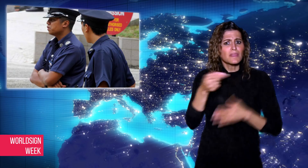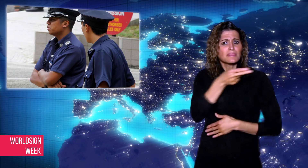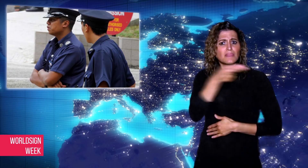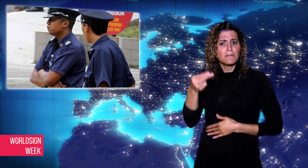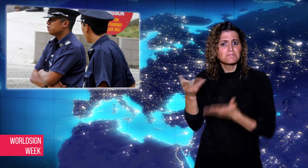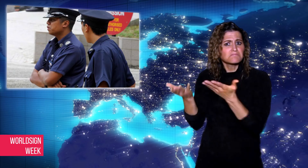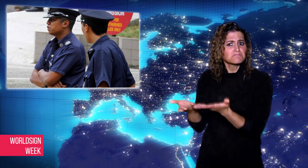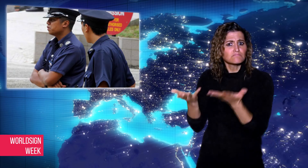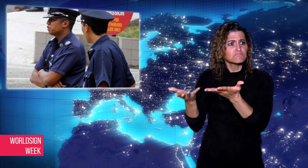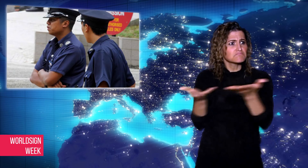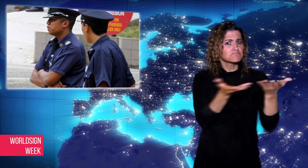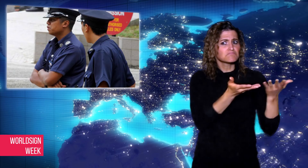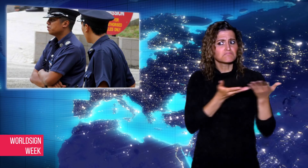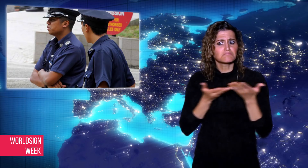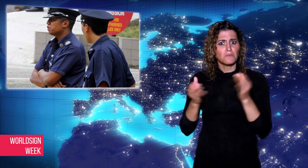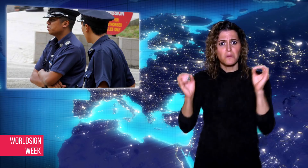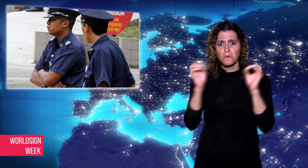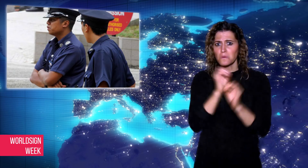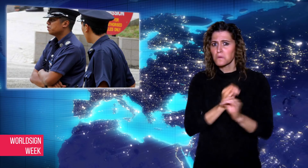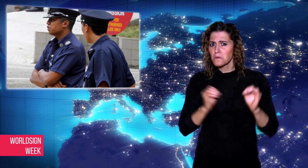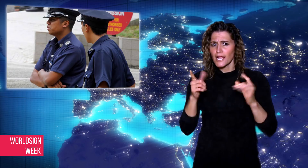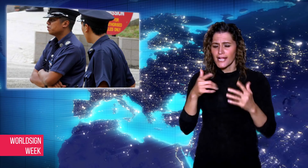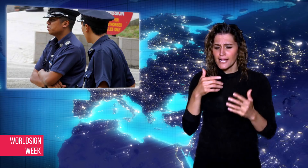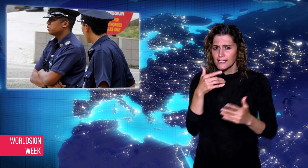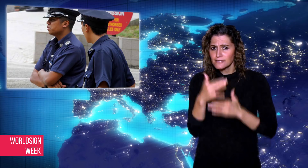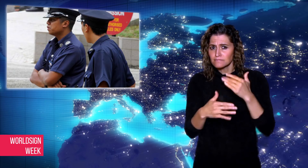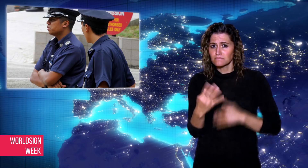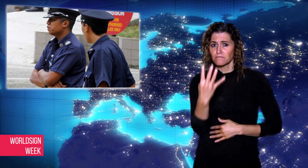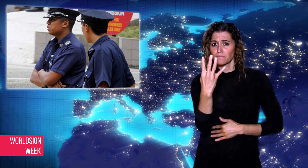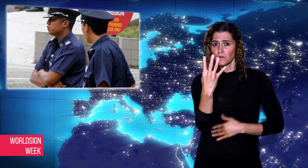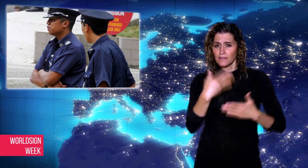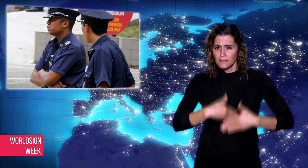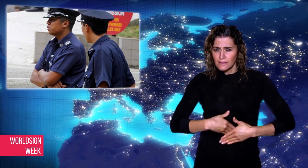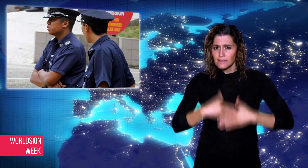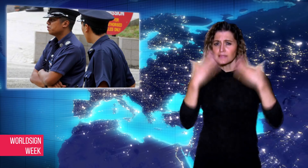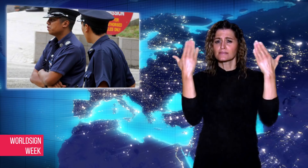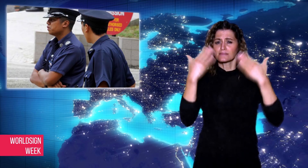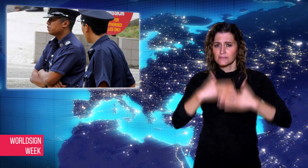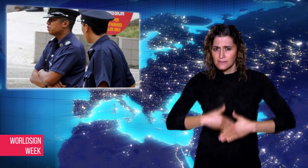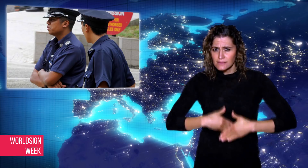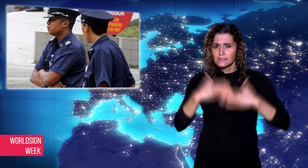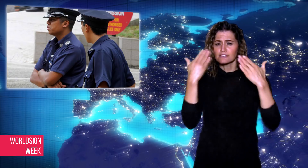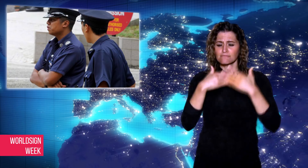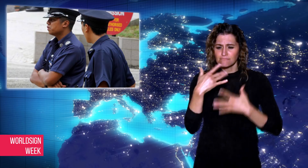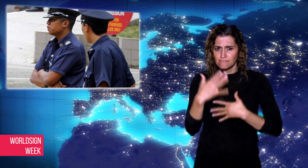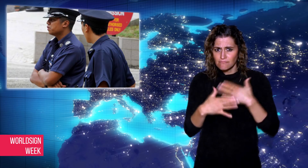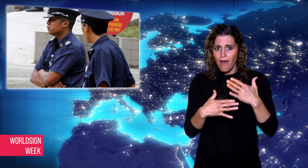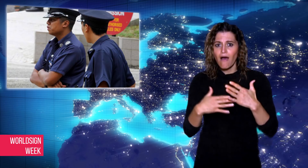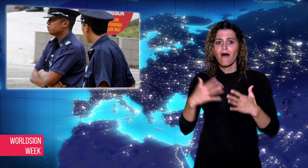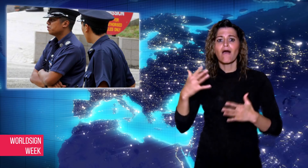after appealing for help through